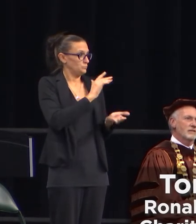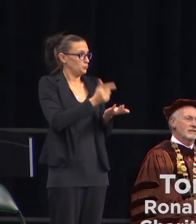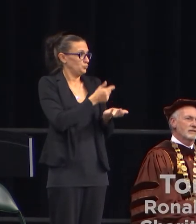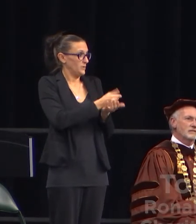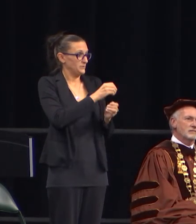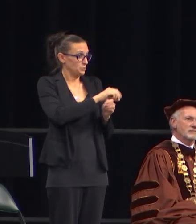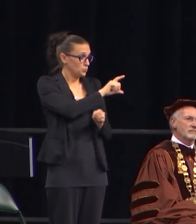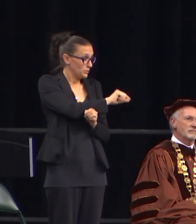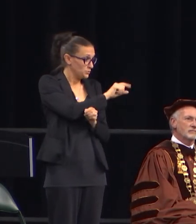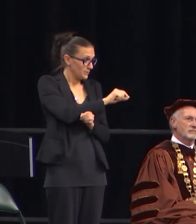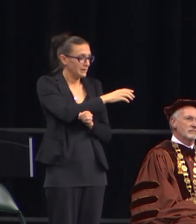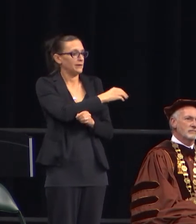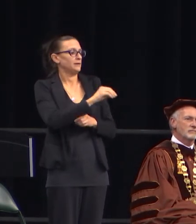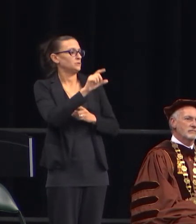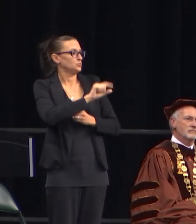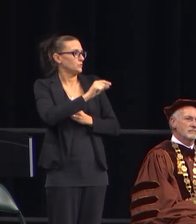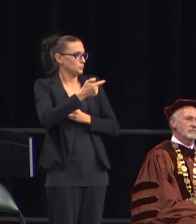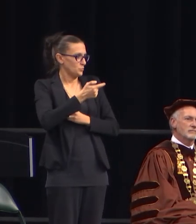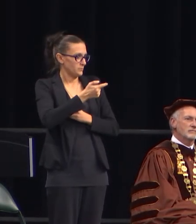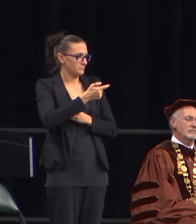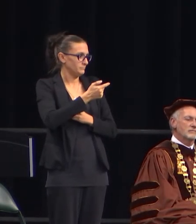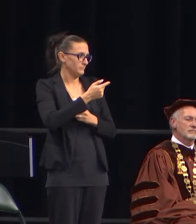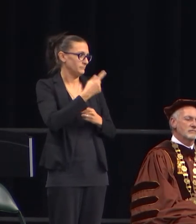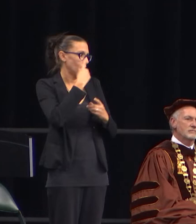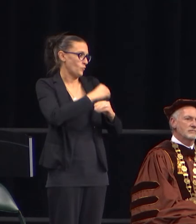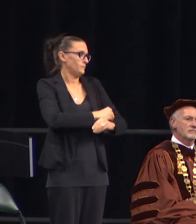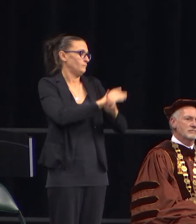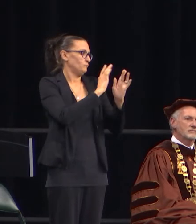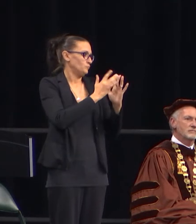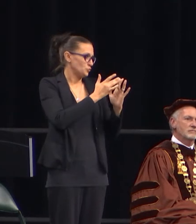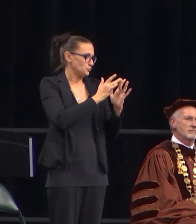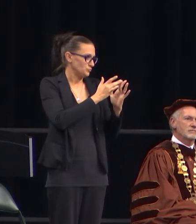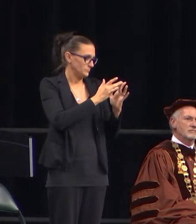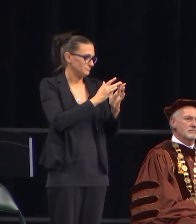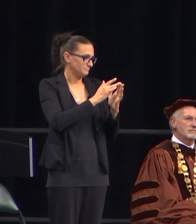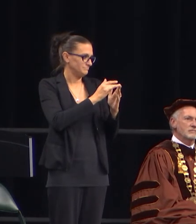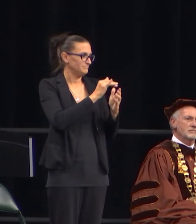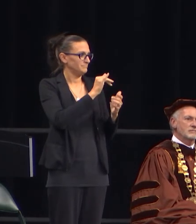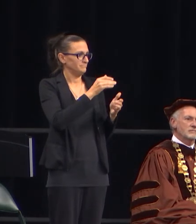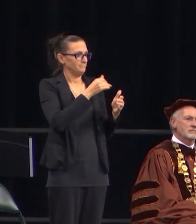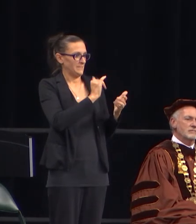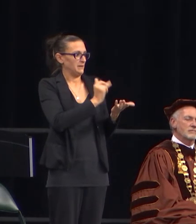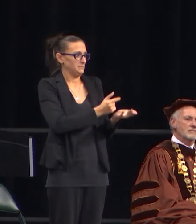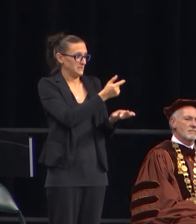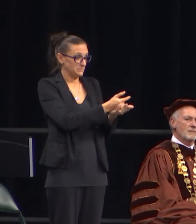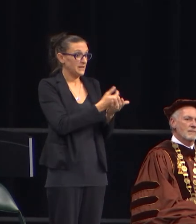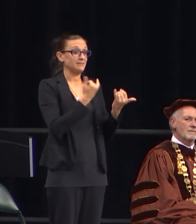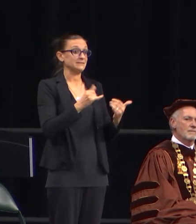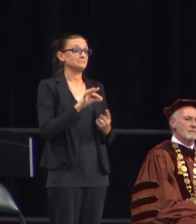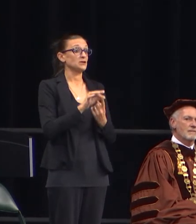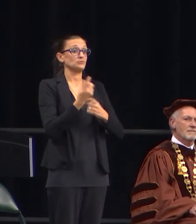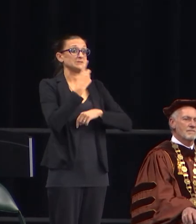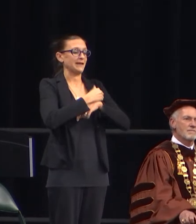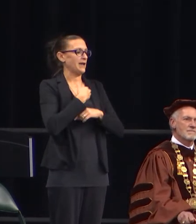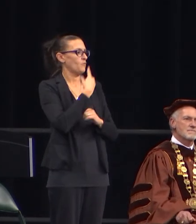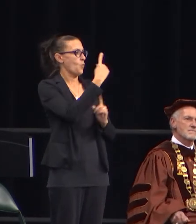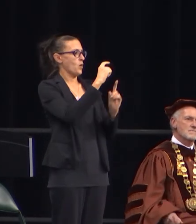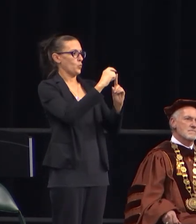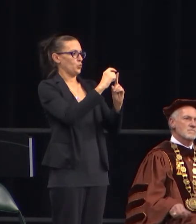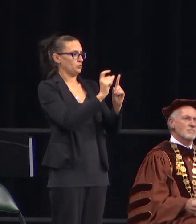and 2021 to virtual commencements. On this special day, I have just one word for you: